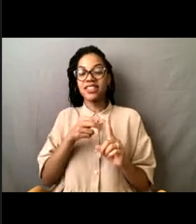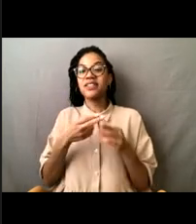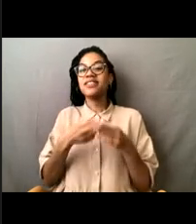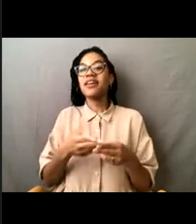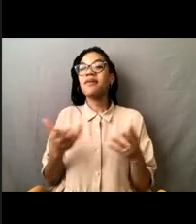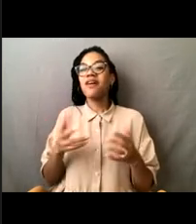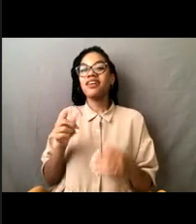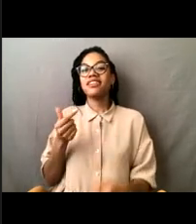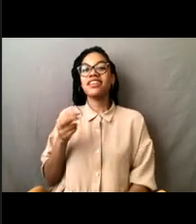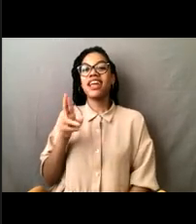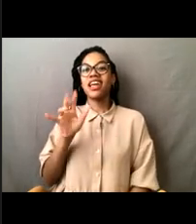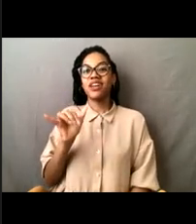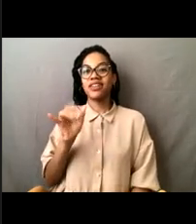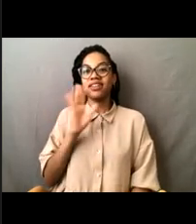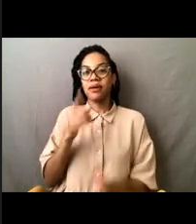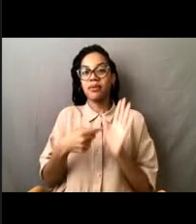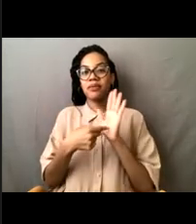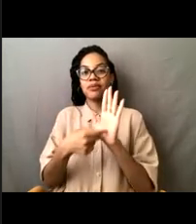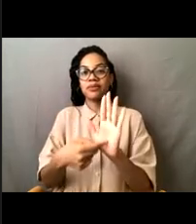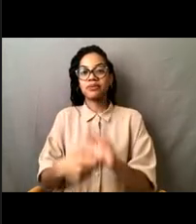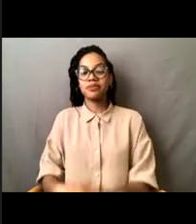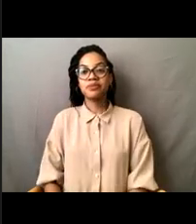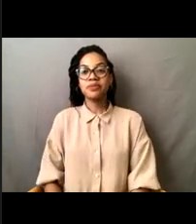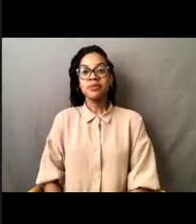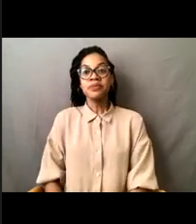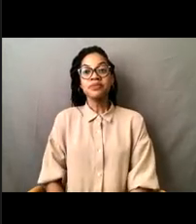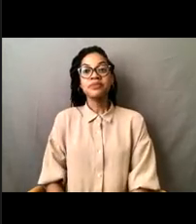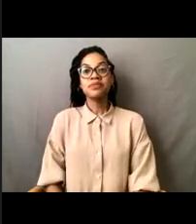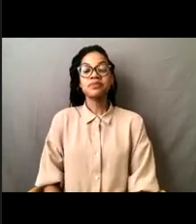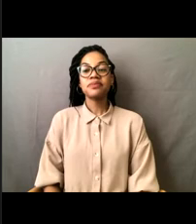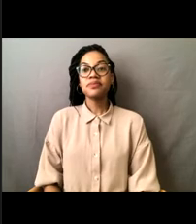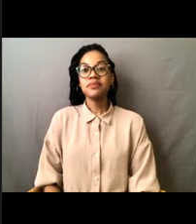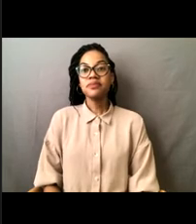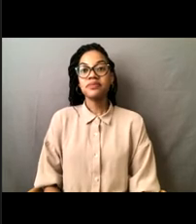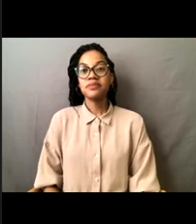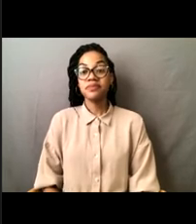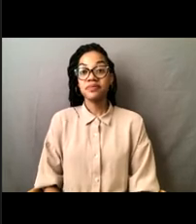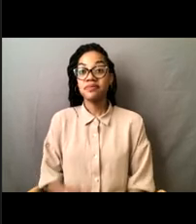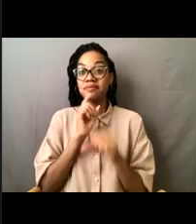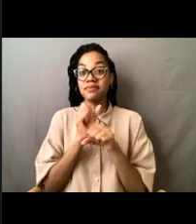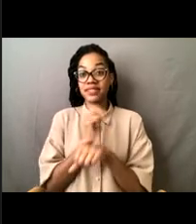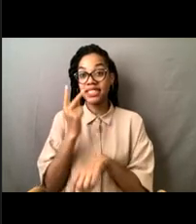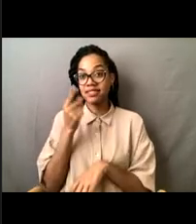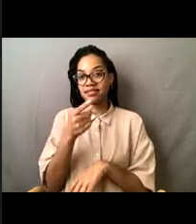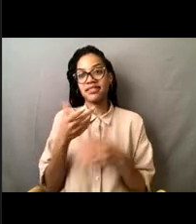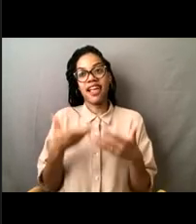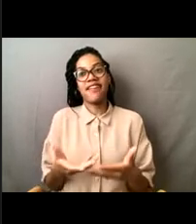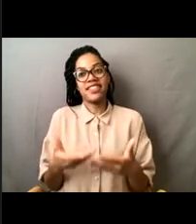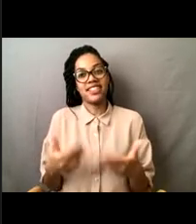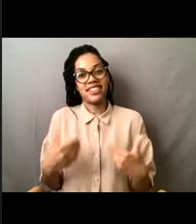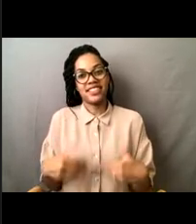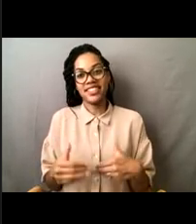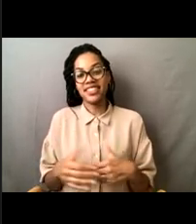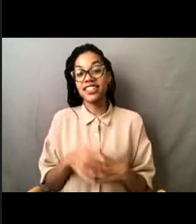I'm going to bring it closer so that you can see, and it is a little heavy. So this is Gary.